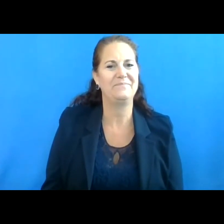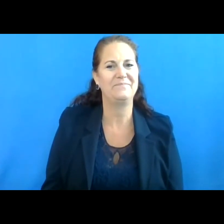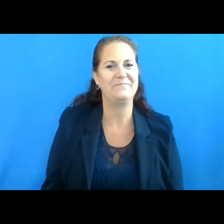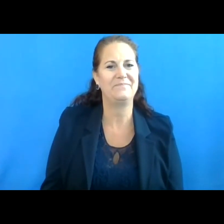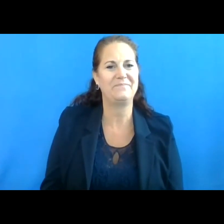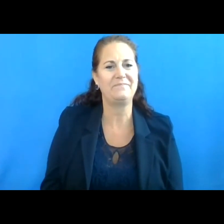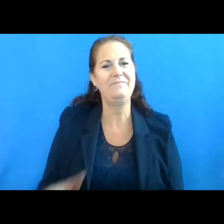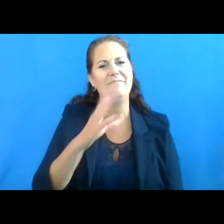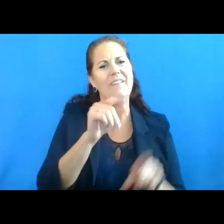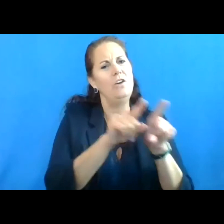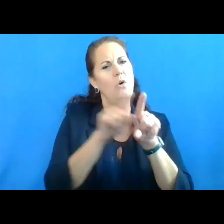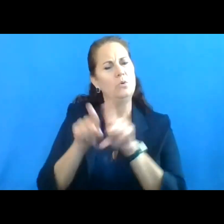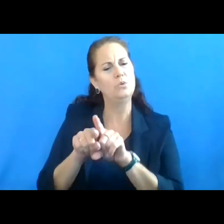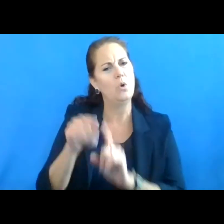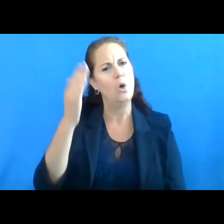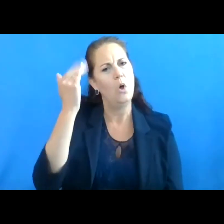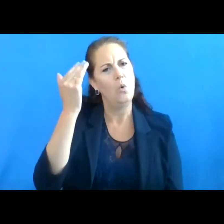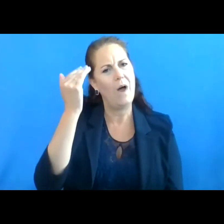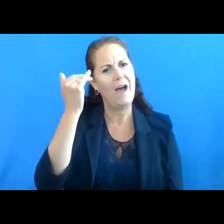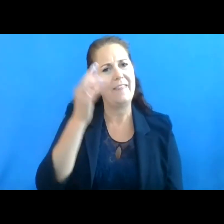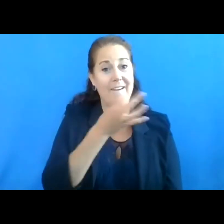And also why the fasting is important.